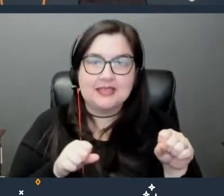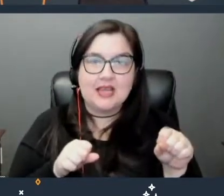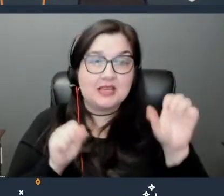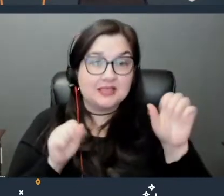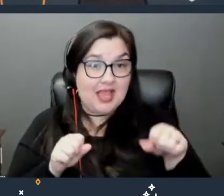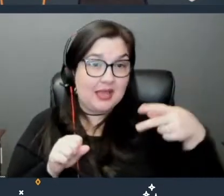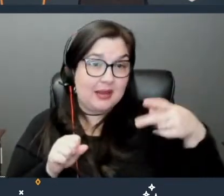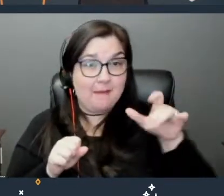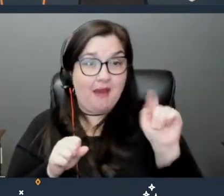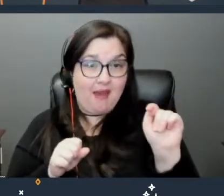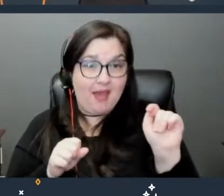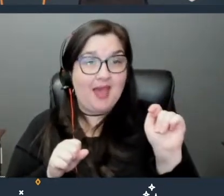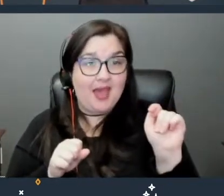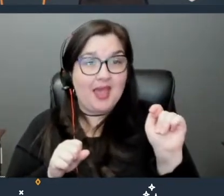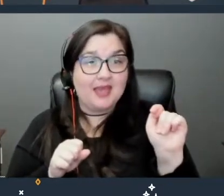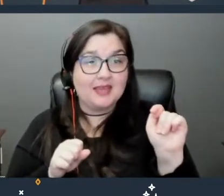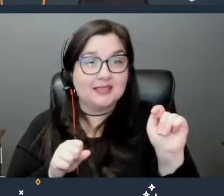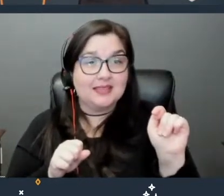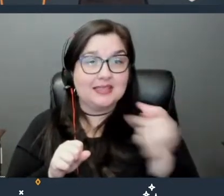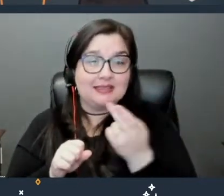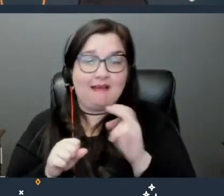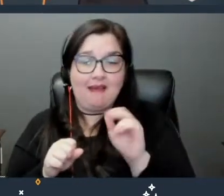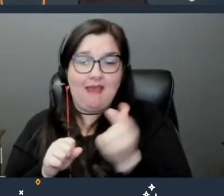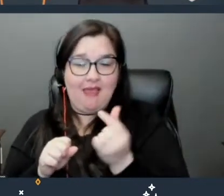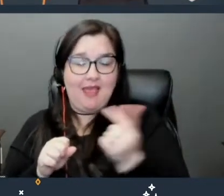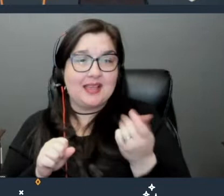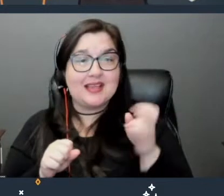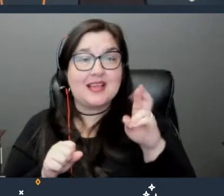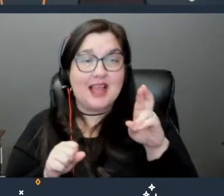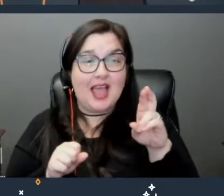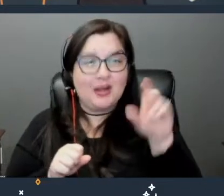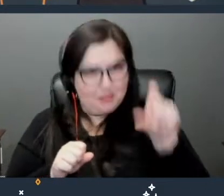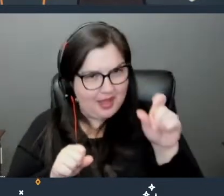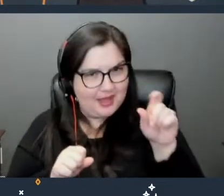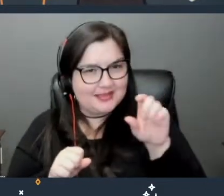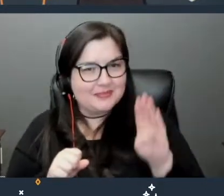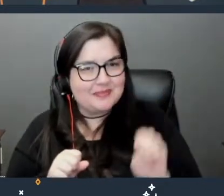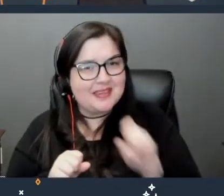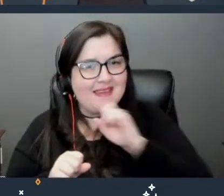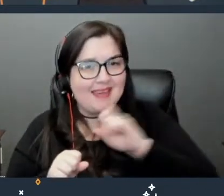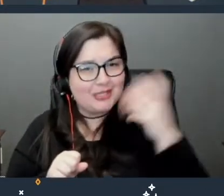That is something you also have to be 16 year olds to be able to do. And so again, look out for that